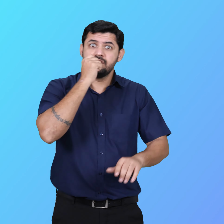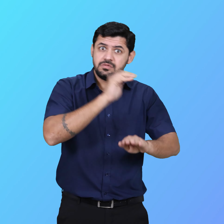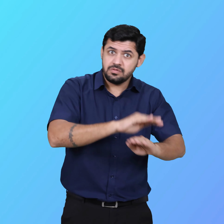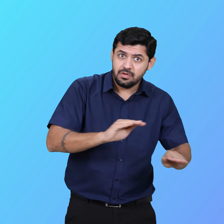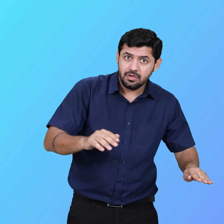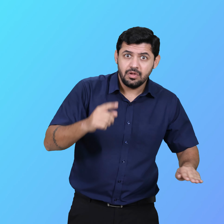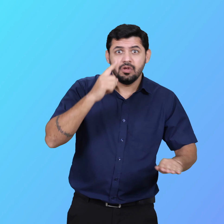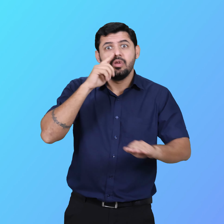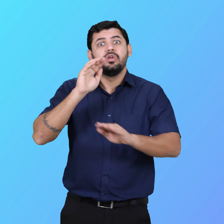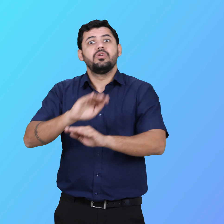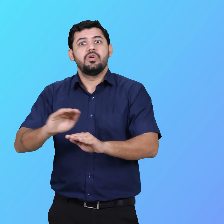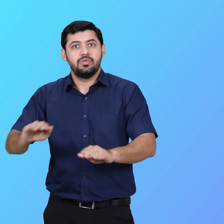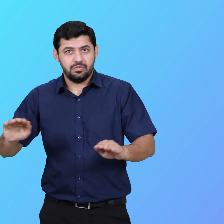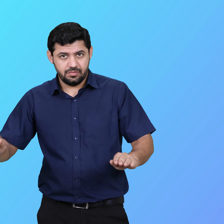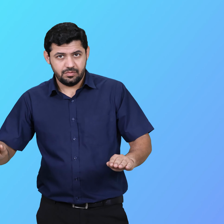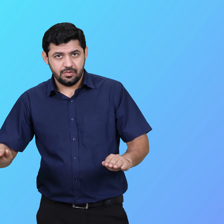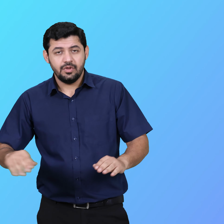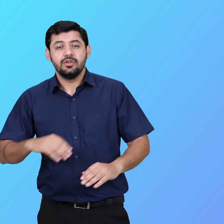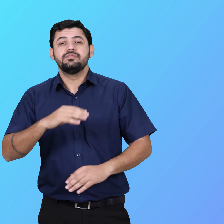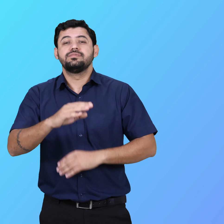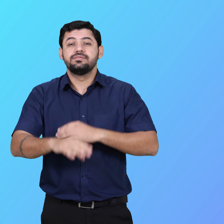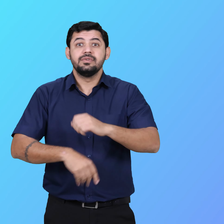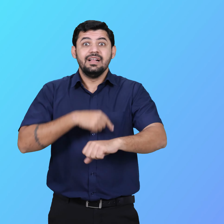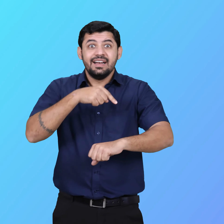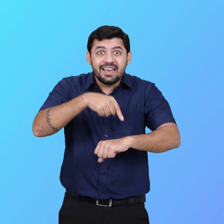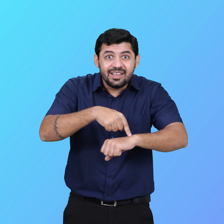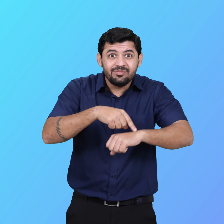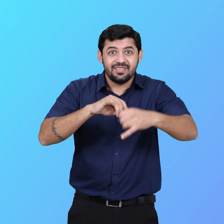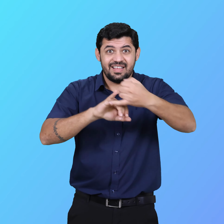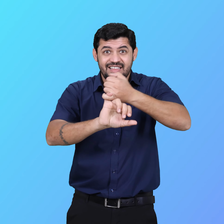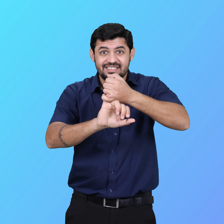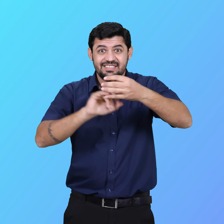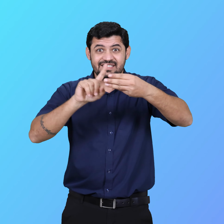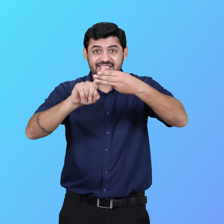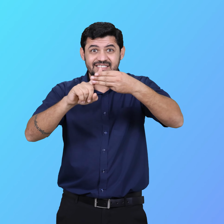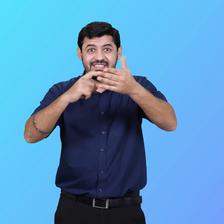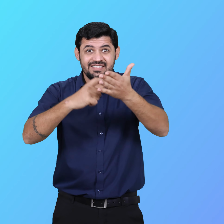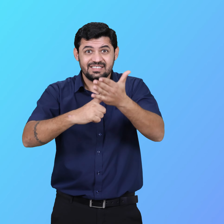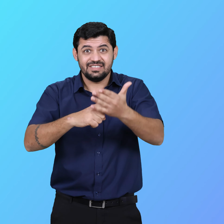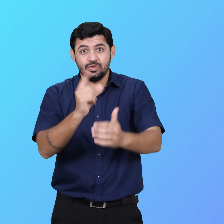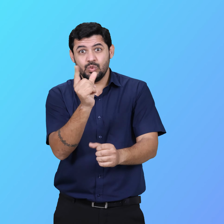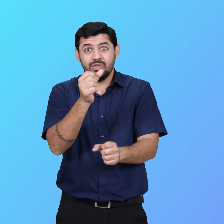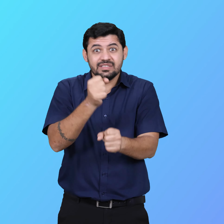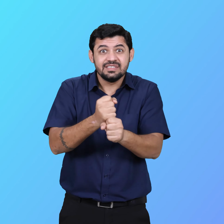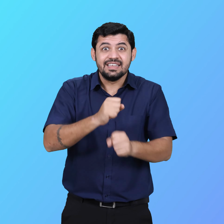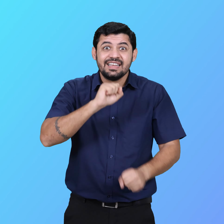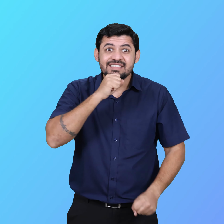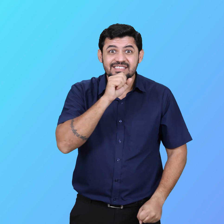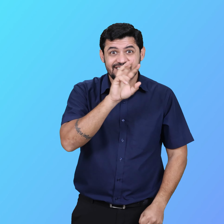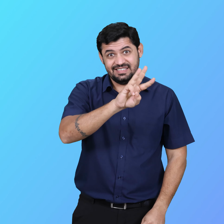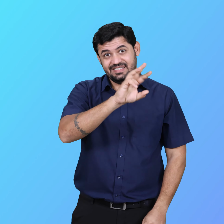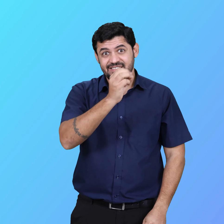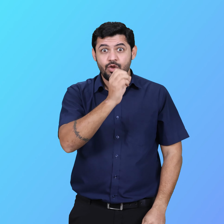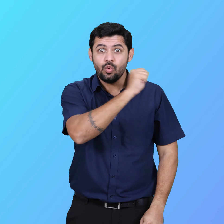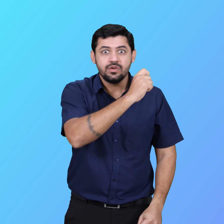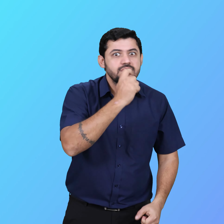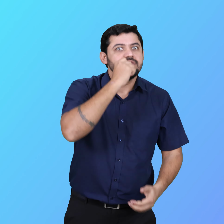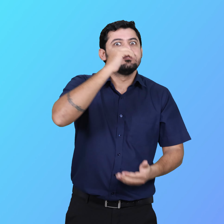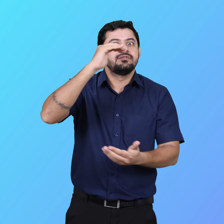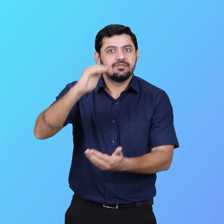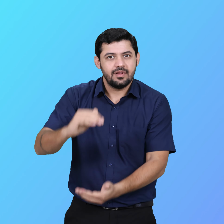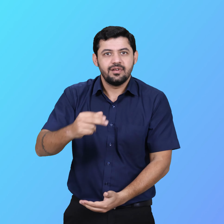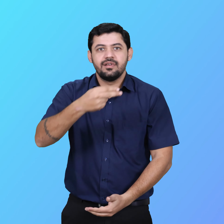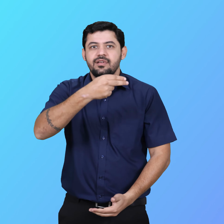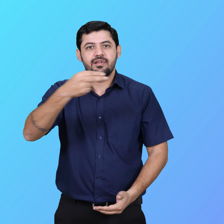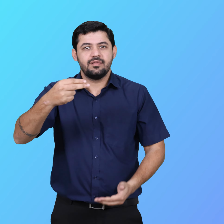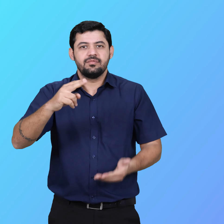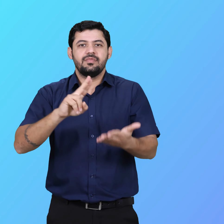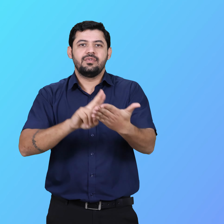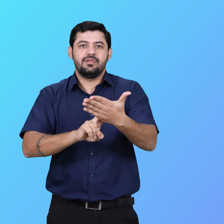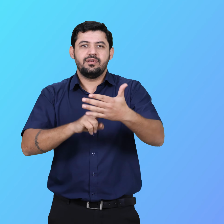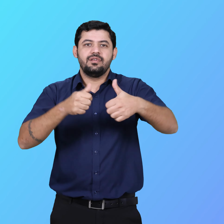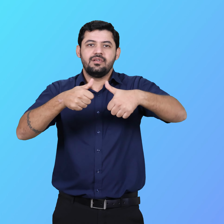When Serug was 30 years old, he had a son named Nahor.